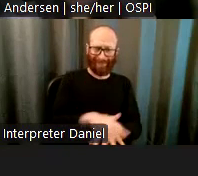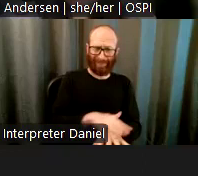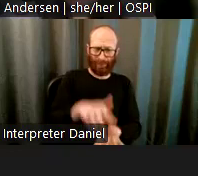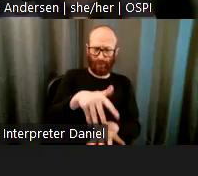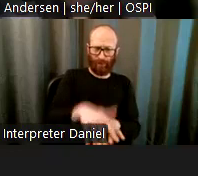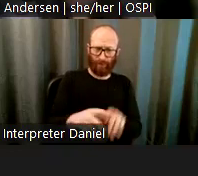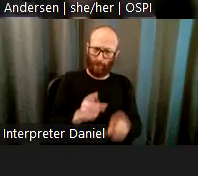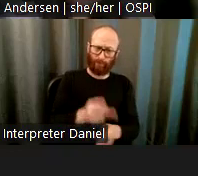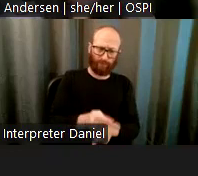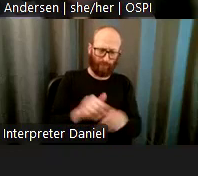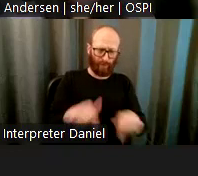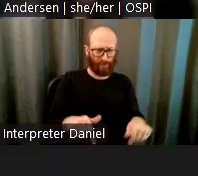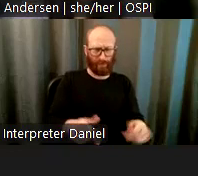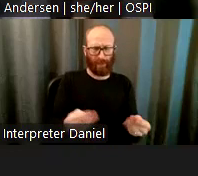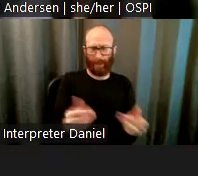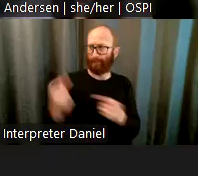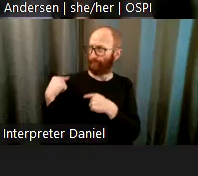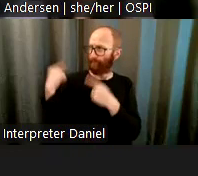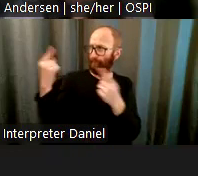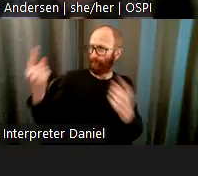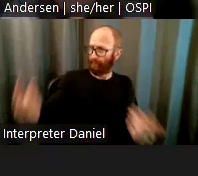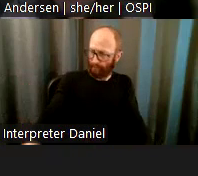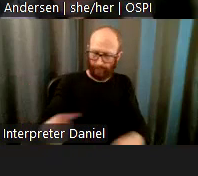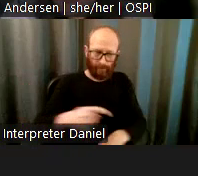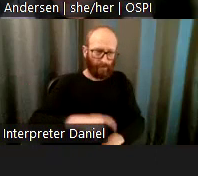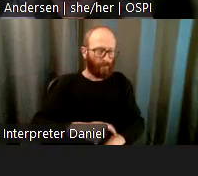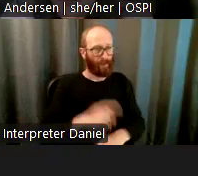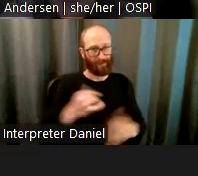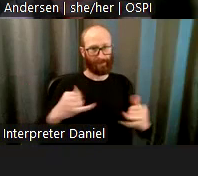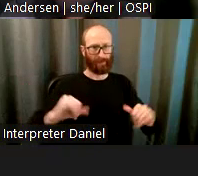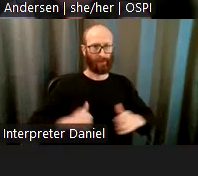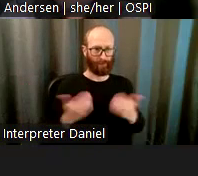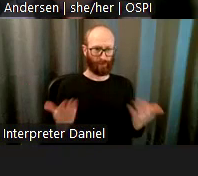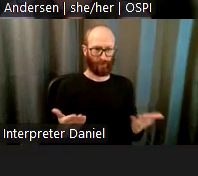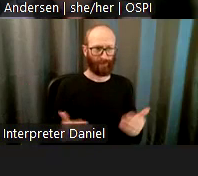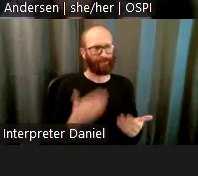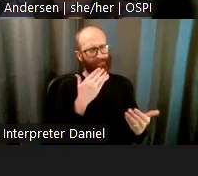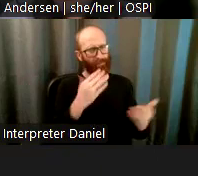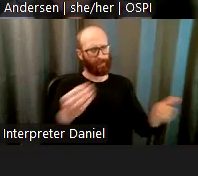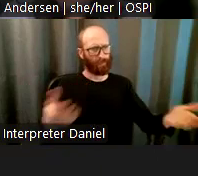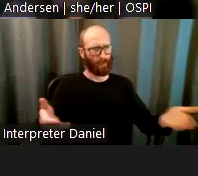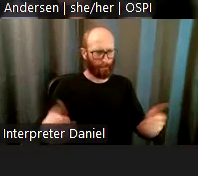since time immemorial and who still live here today. Thank you and welcome. Tribal